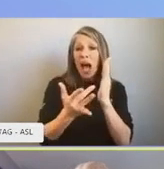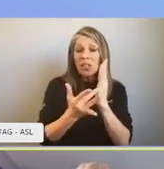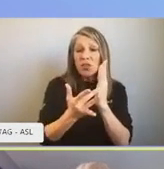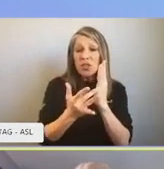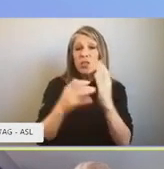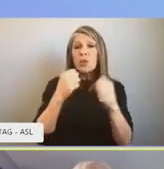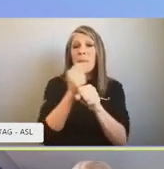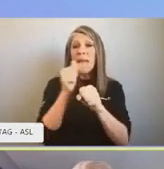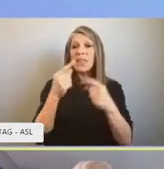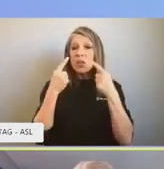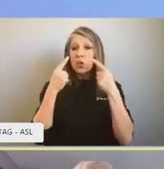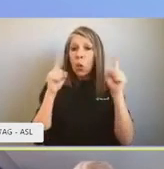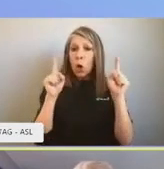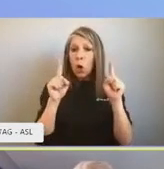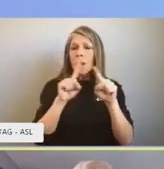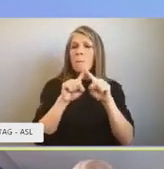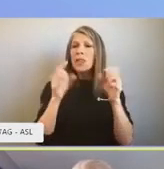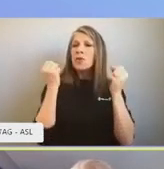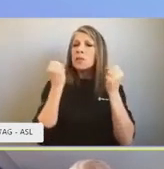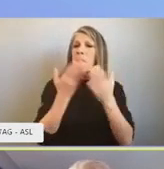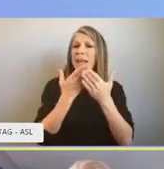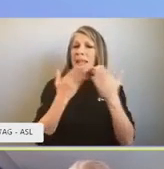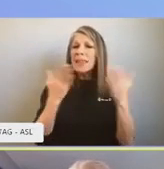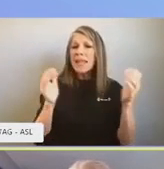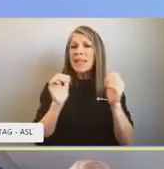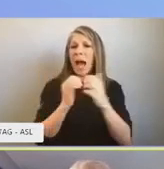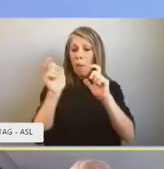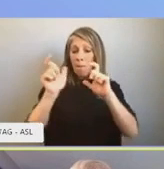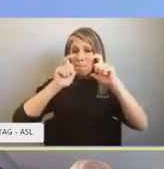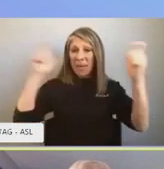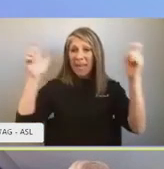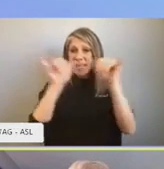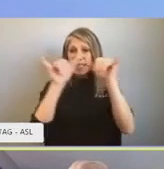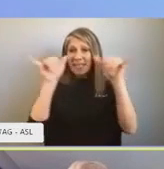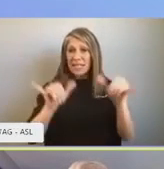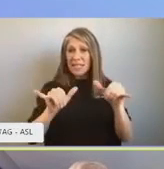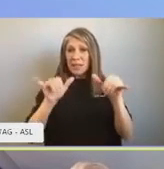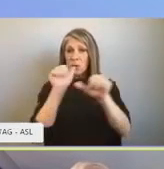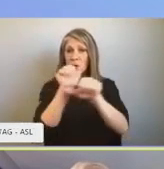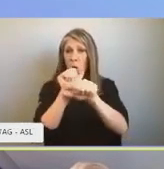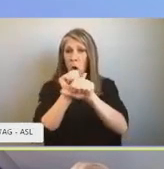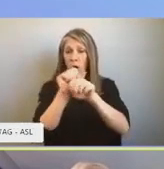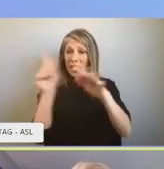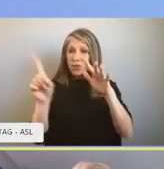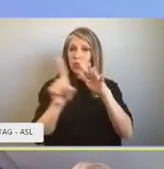elections at this point? There is not a lot of new technology needed to make this work, but there are